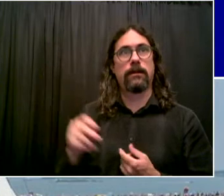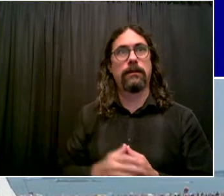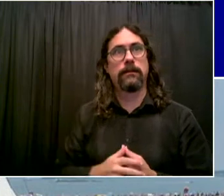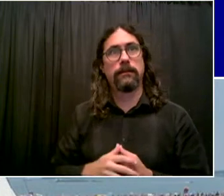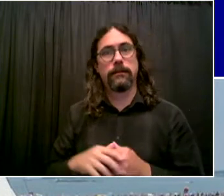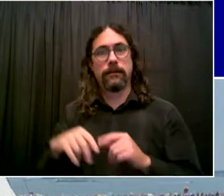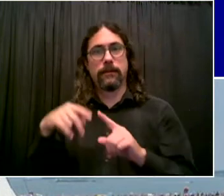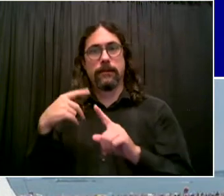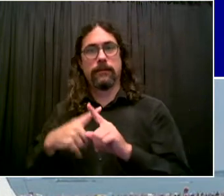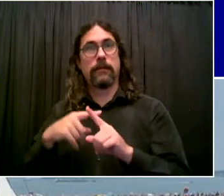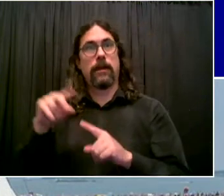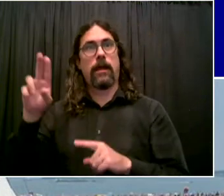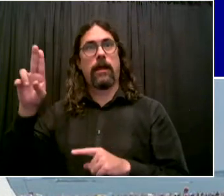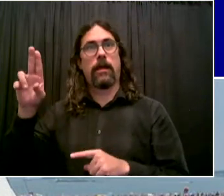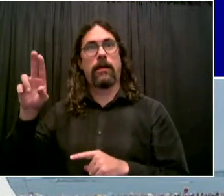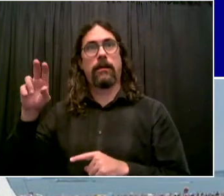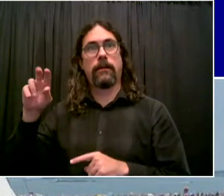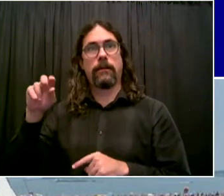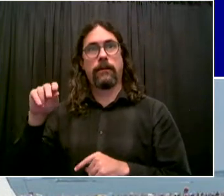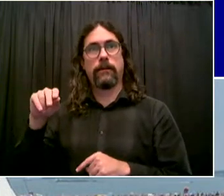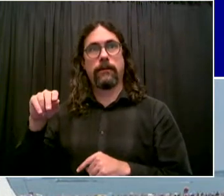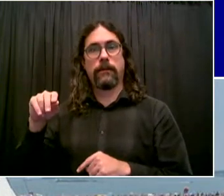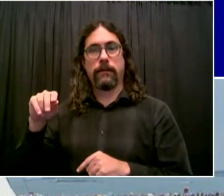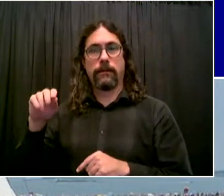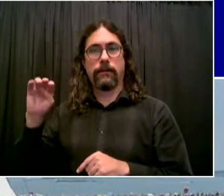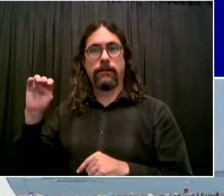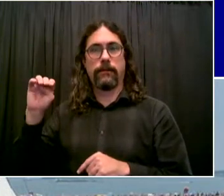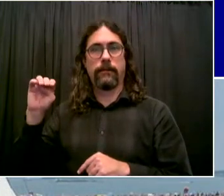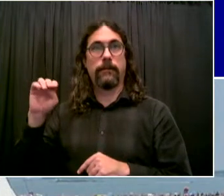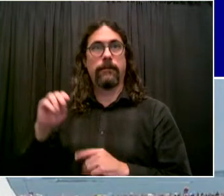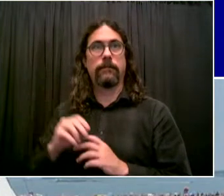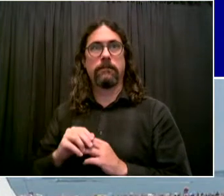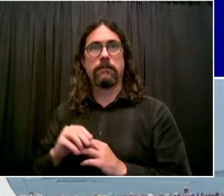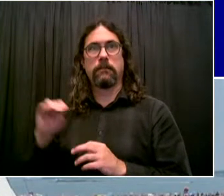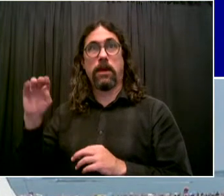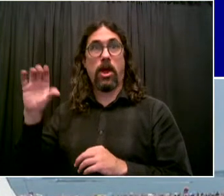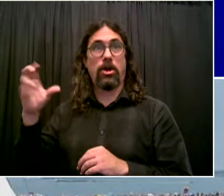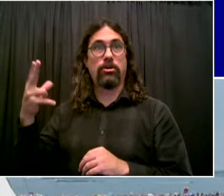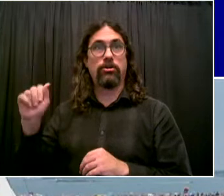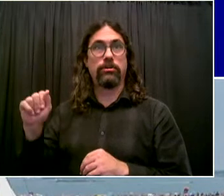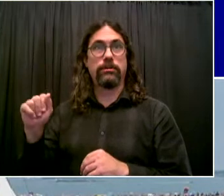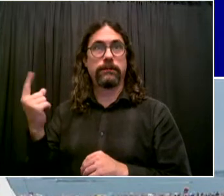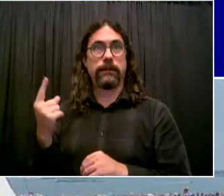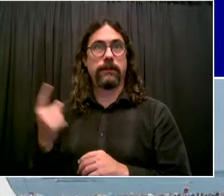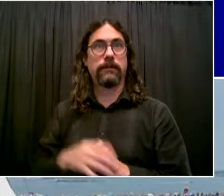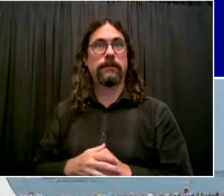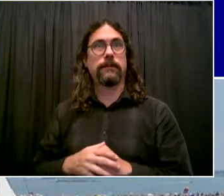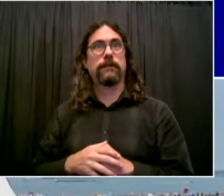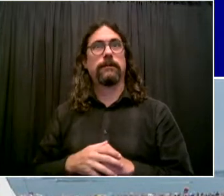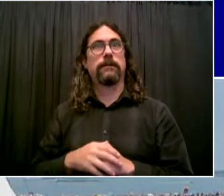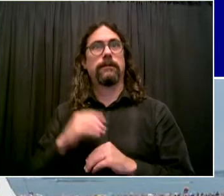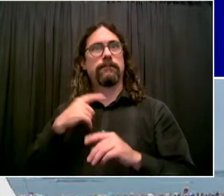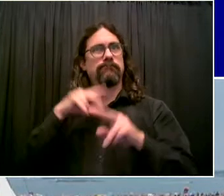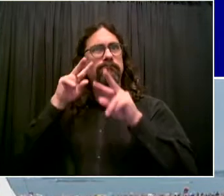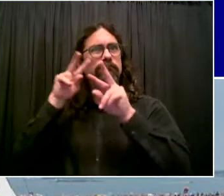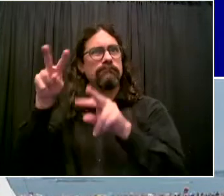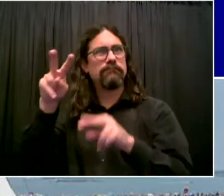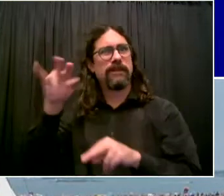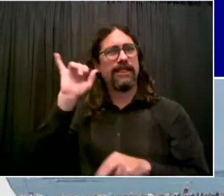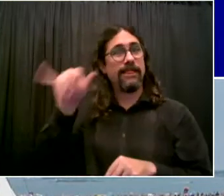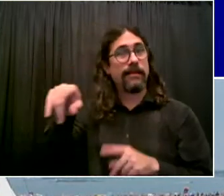ONE OF MY